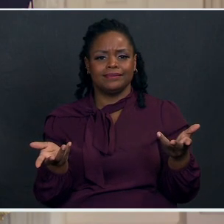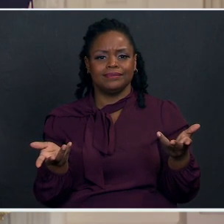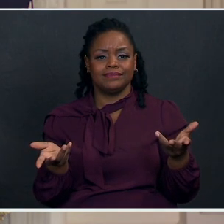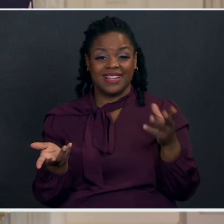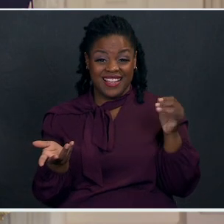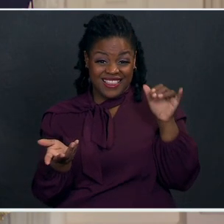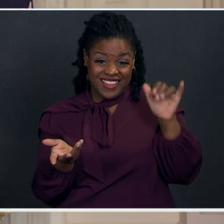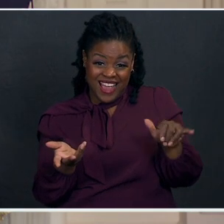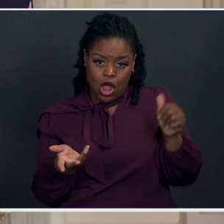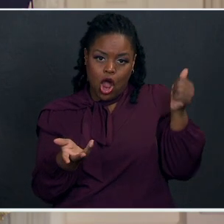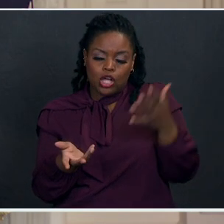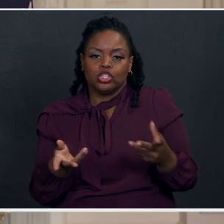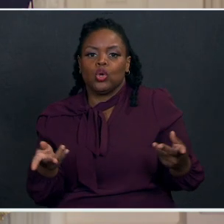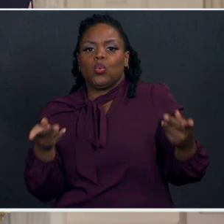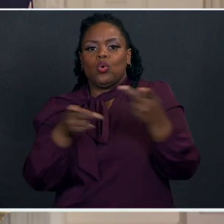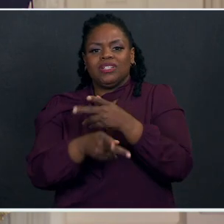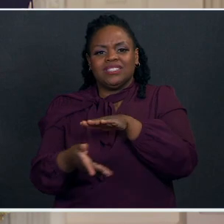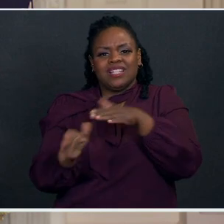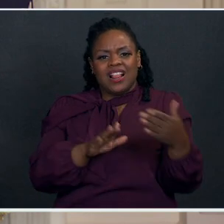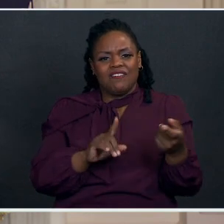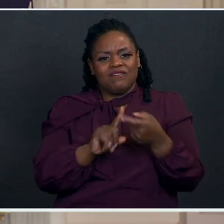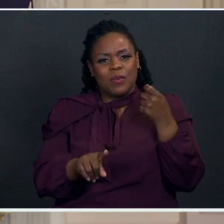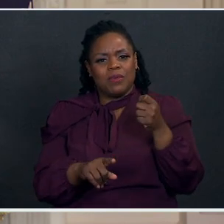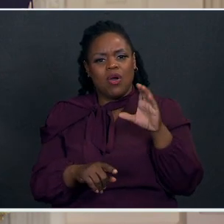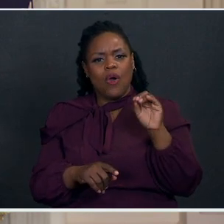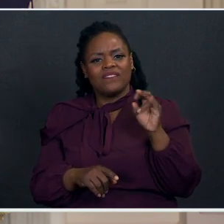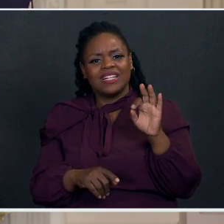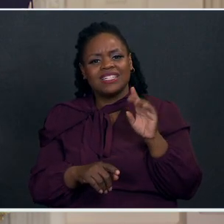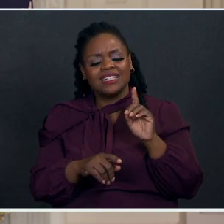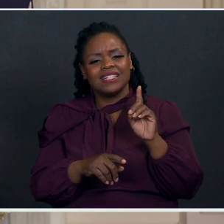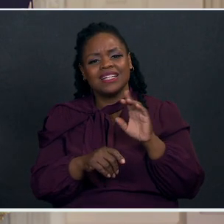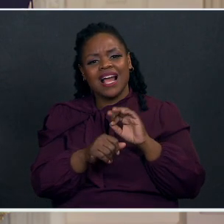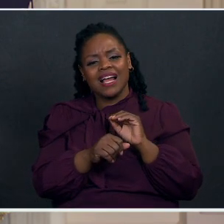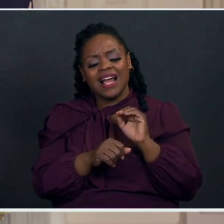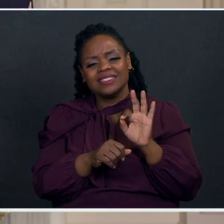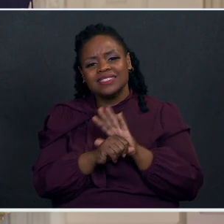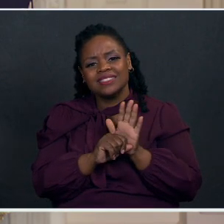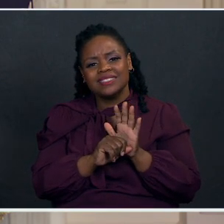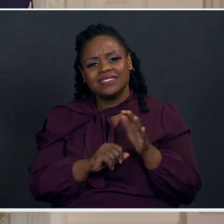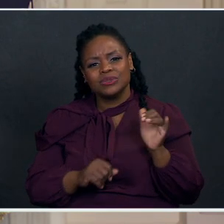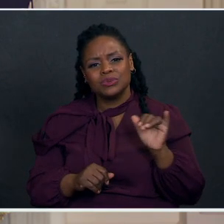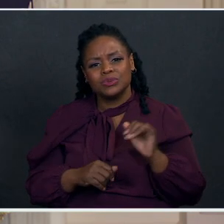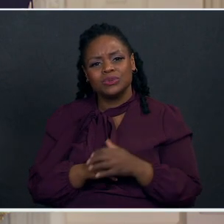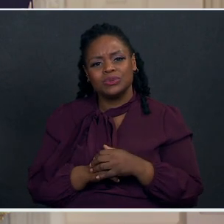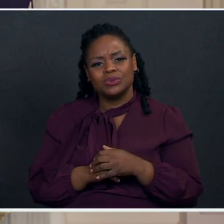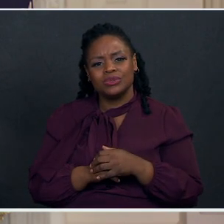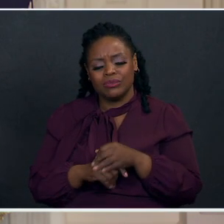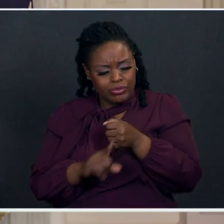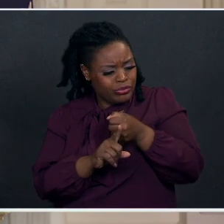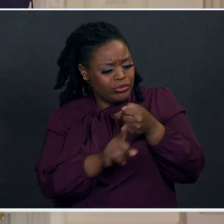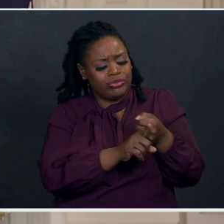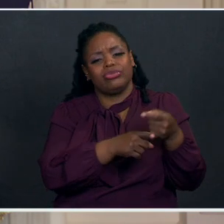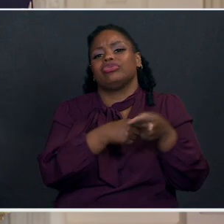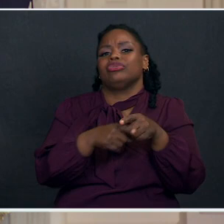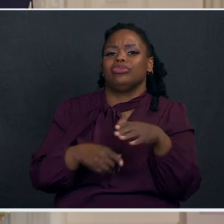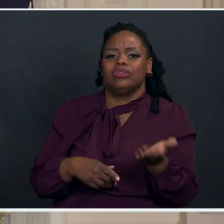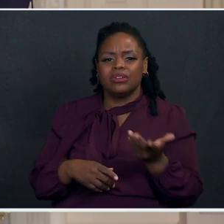And just like we need a unified national response to COVID-19, we desperately need a unified national response